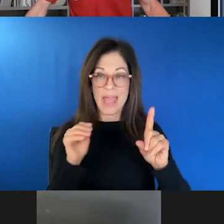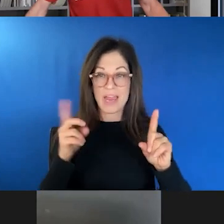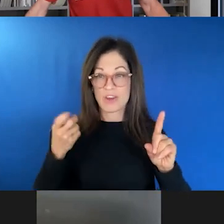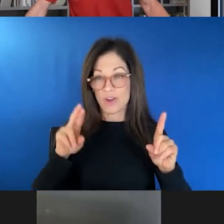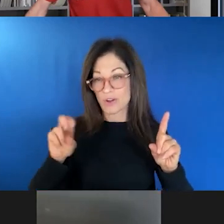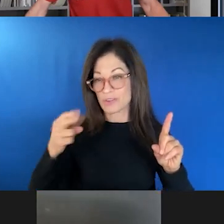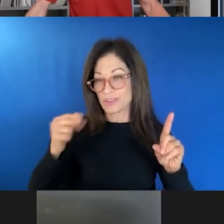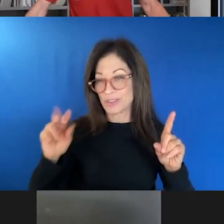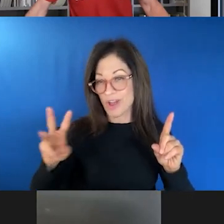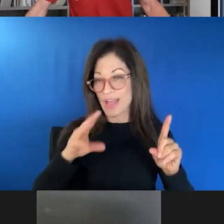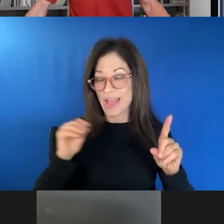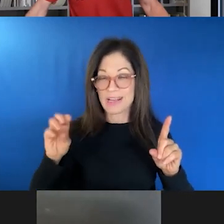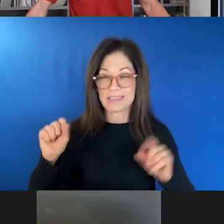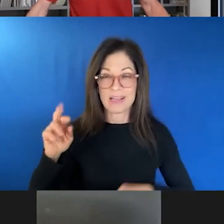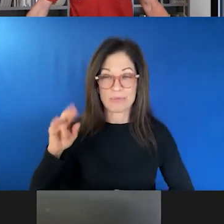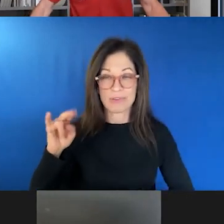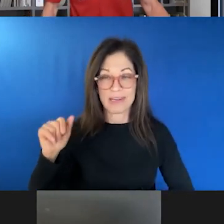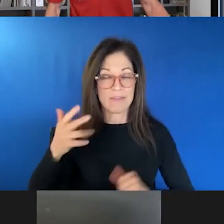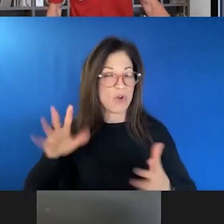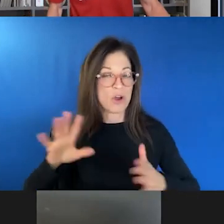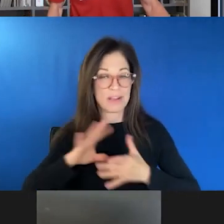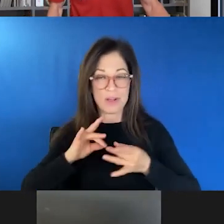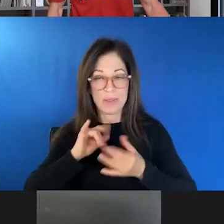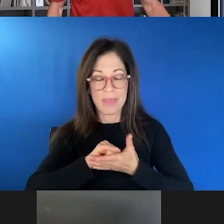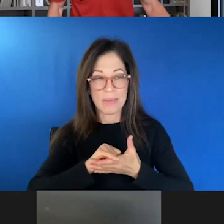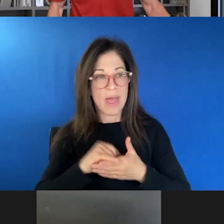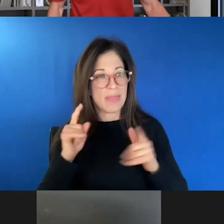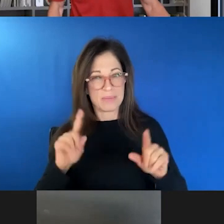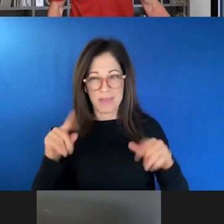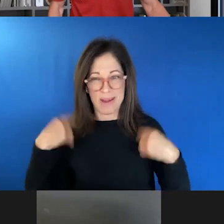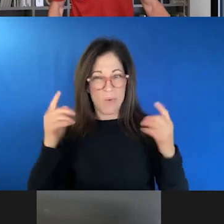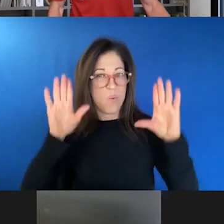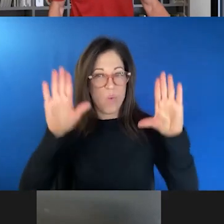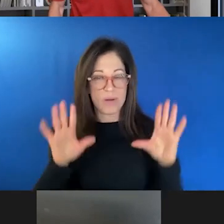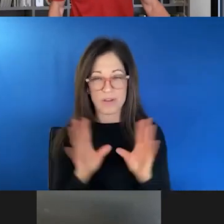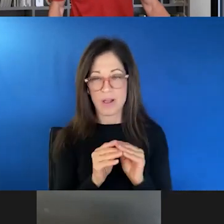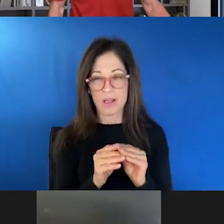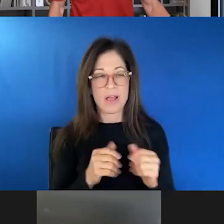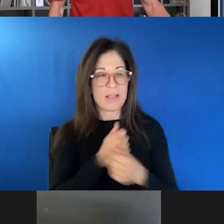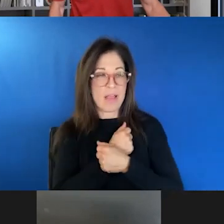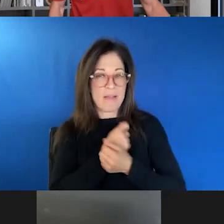HIGHLIGHTED THIS. WHAT A WONDERFUL CALL THIS HAS BEEN. THE DEBATE HIGHLIGHTED THE NEED FOR